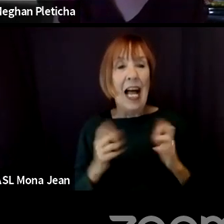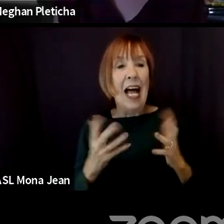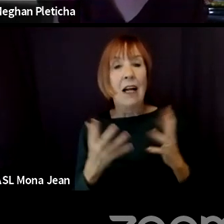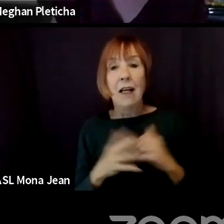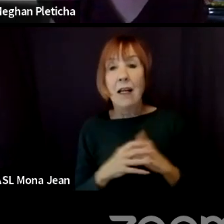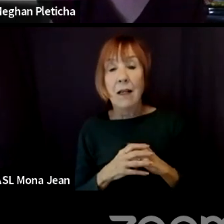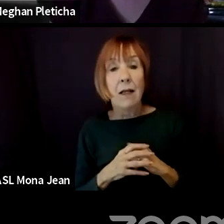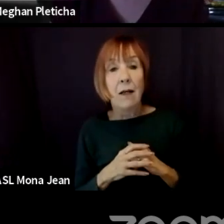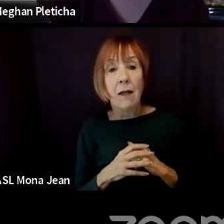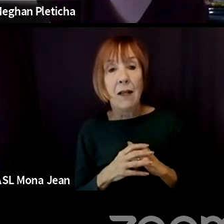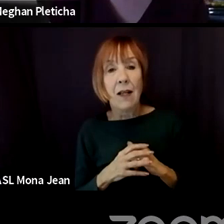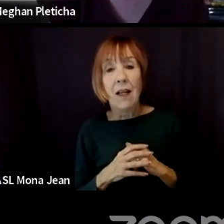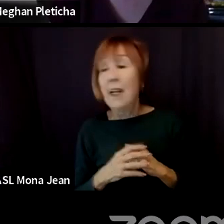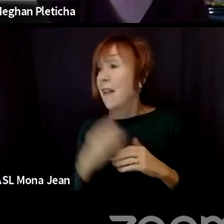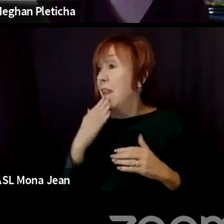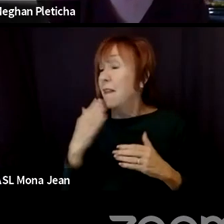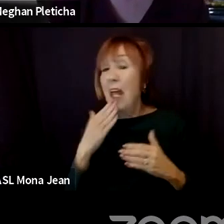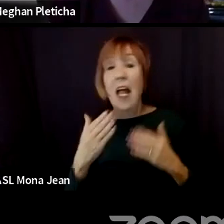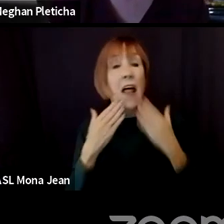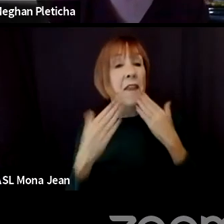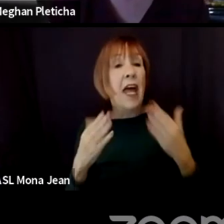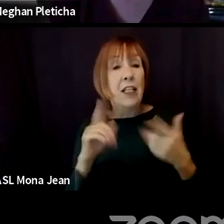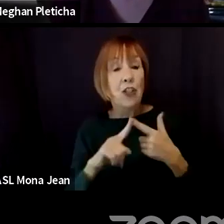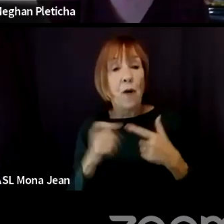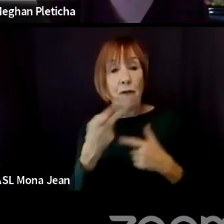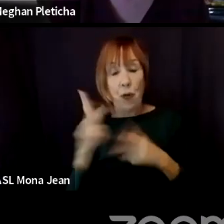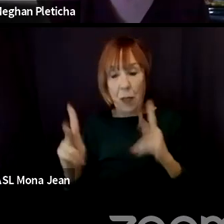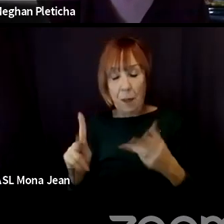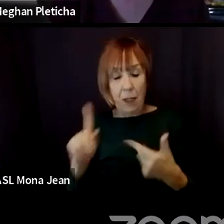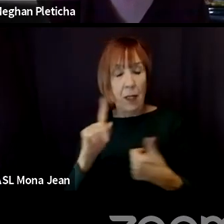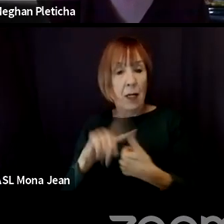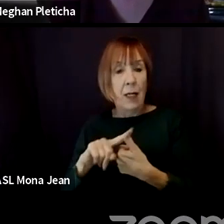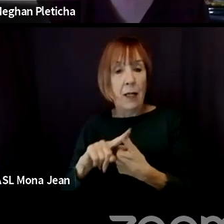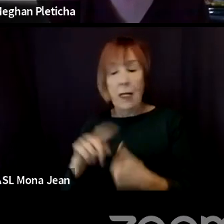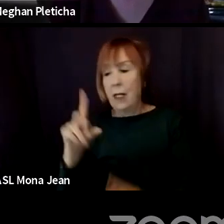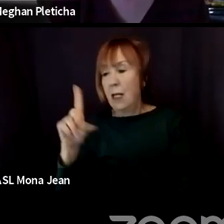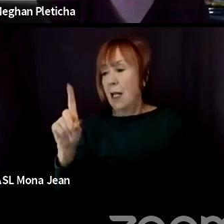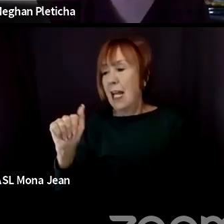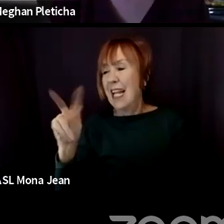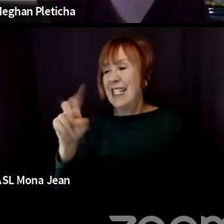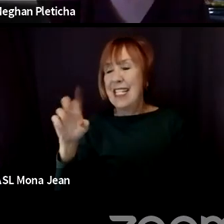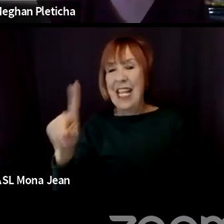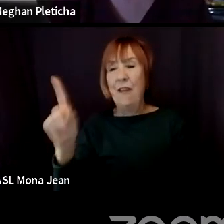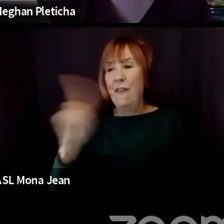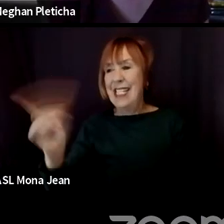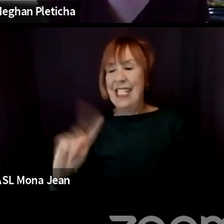Yay, my pleasure, I wanna say thanks to a few people really quick. David Zimmerman for performing arts studio west,